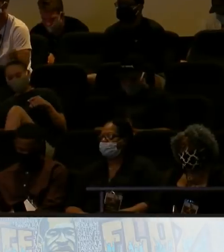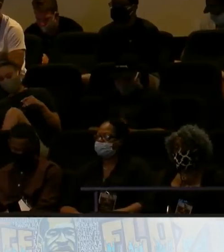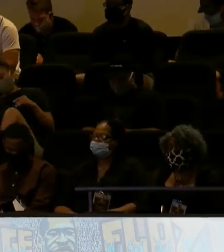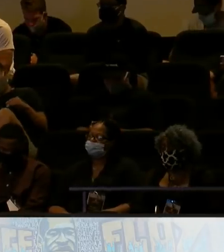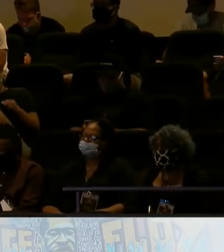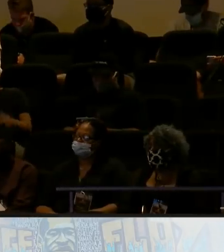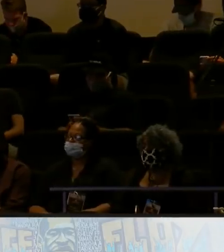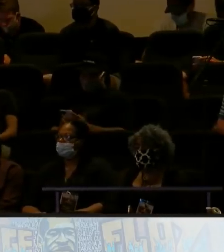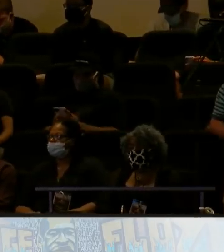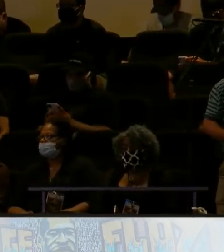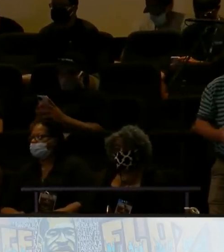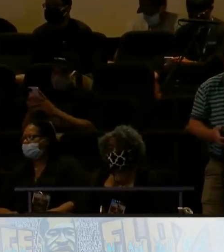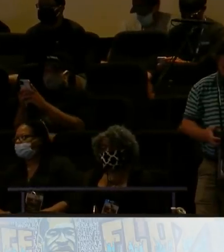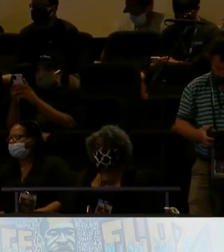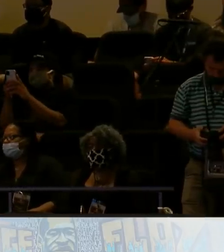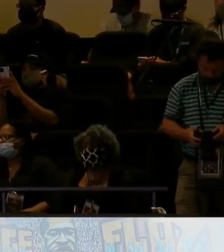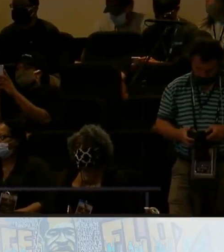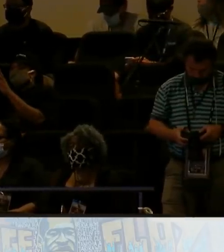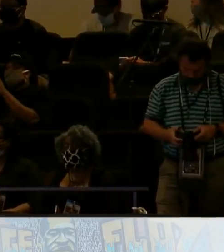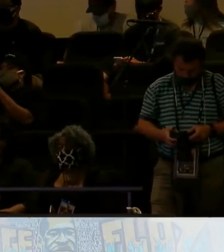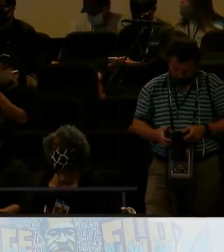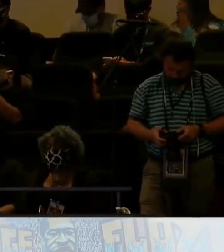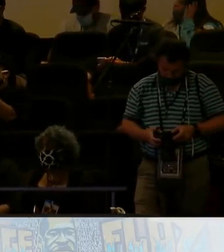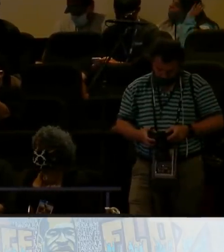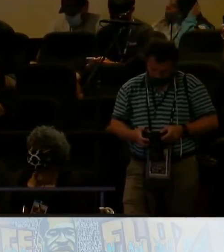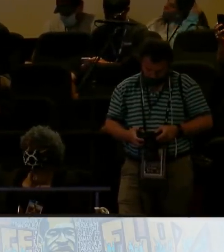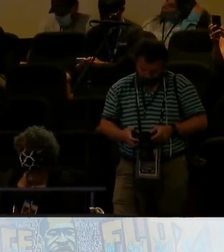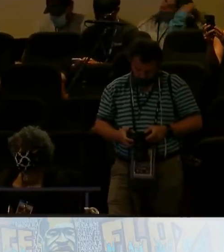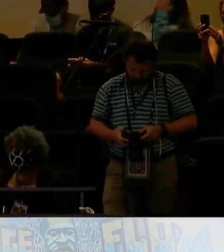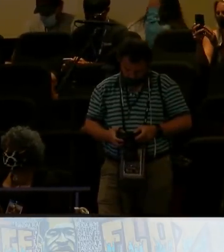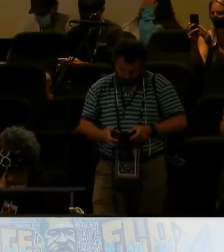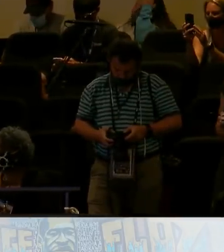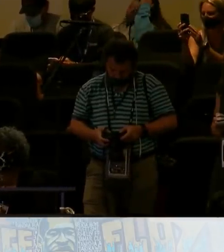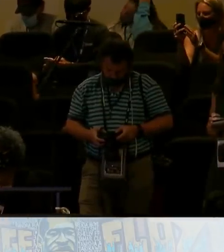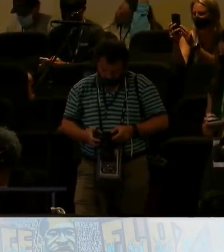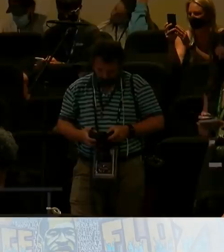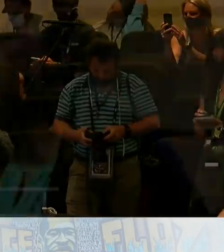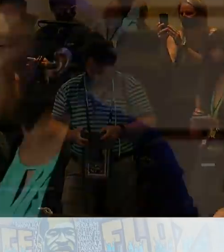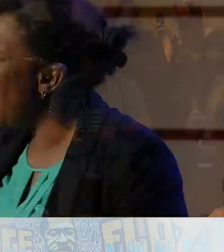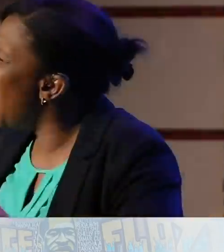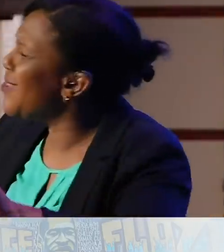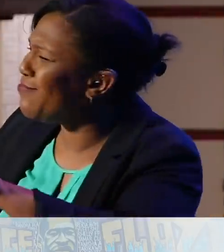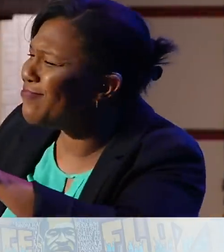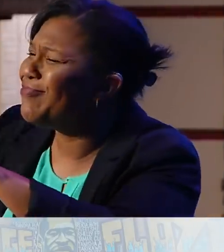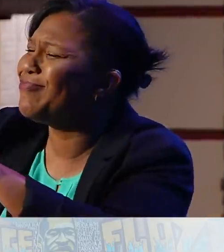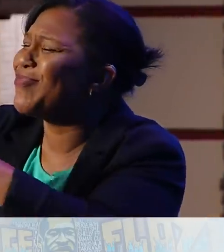THAN I CAN BEAR NO HE'LL NEVER